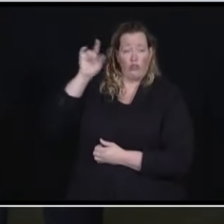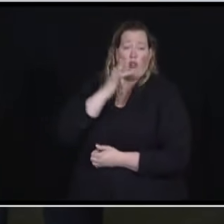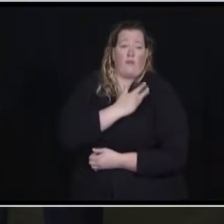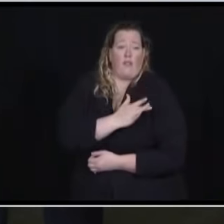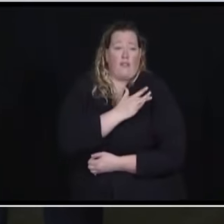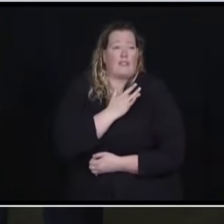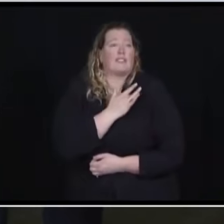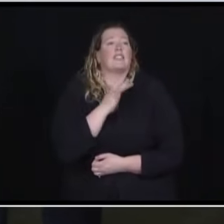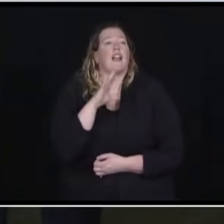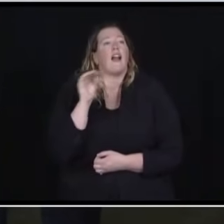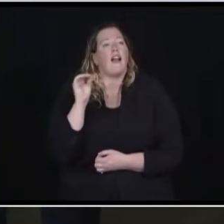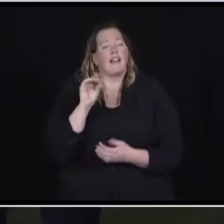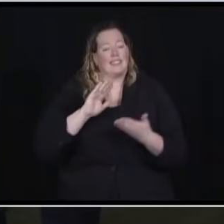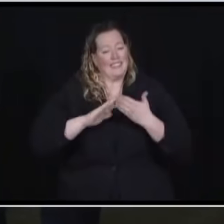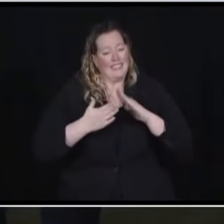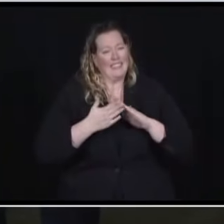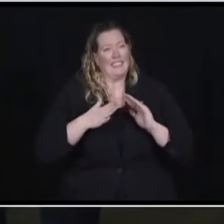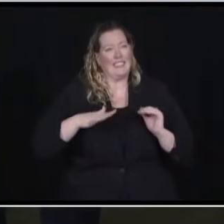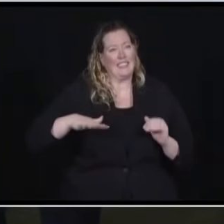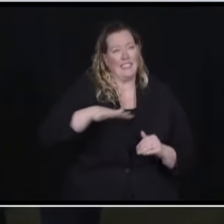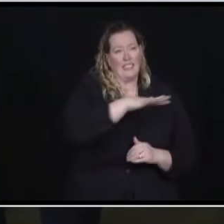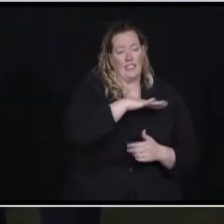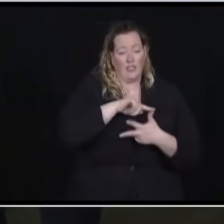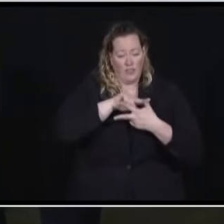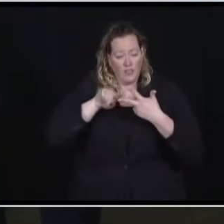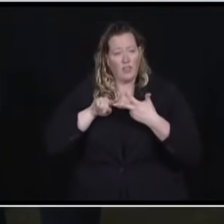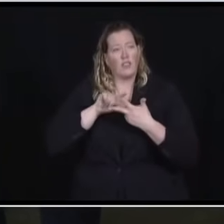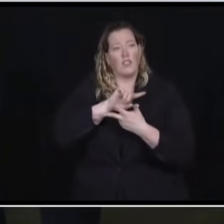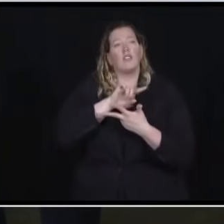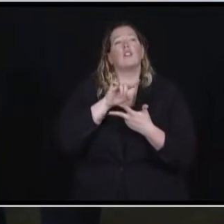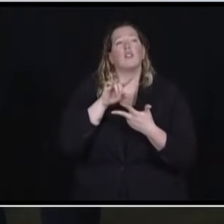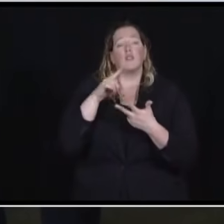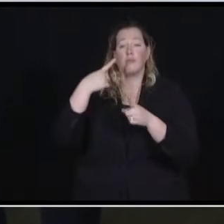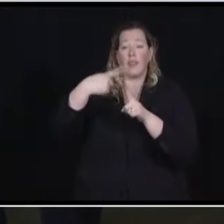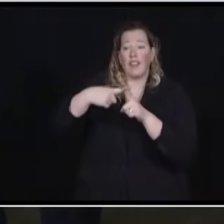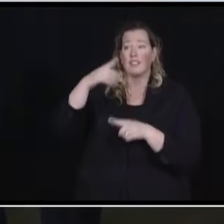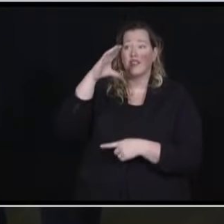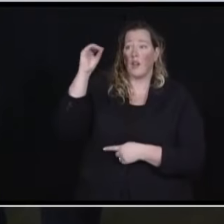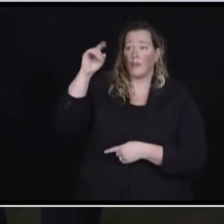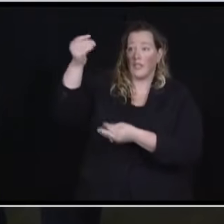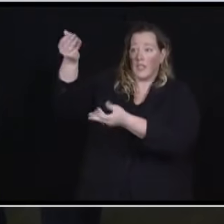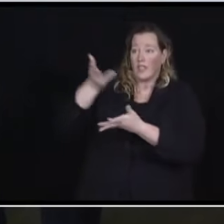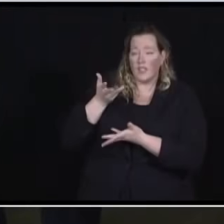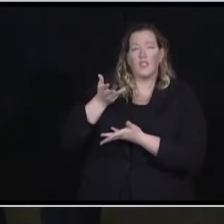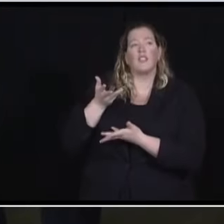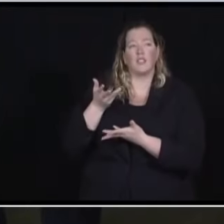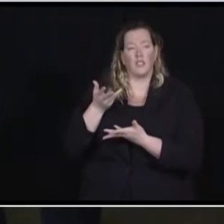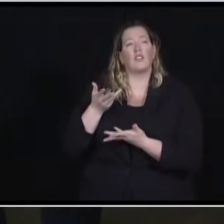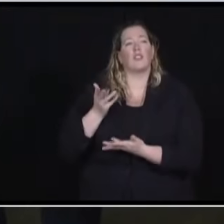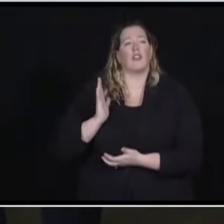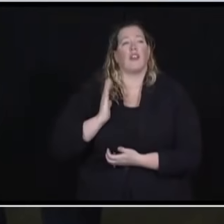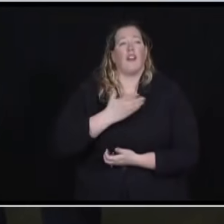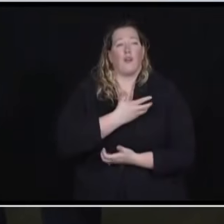partners, with our manufacturers and distributors, and with our healthcare providers across the